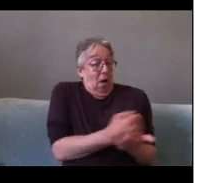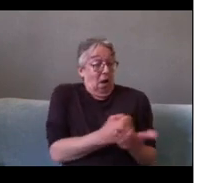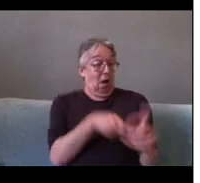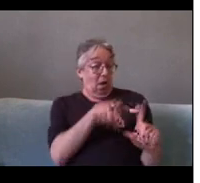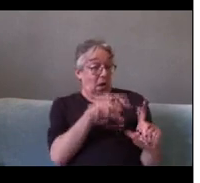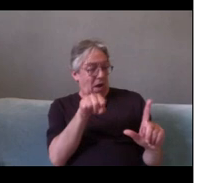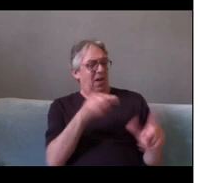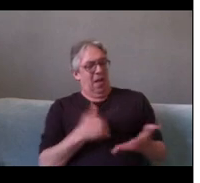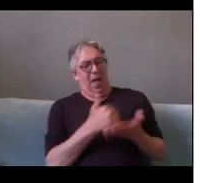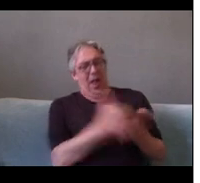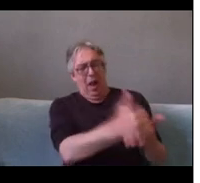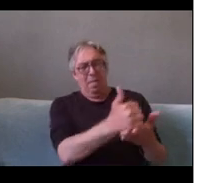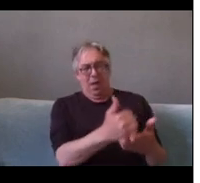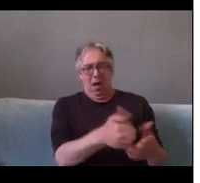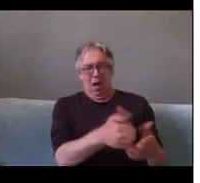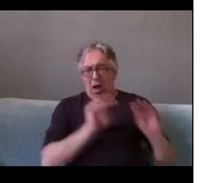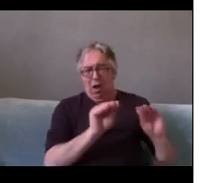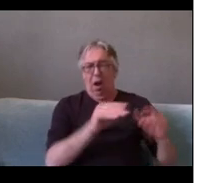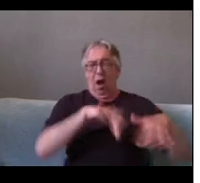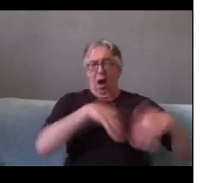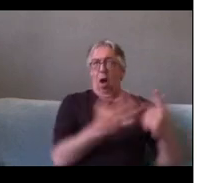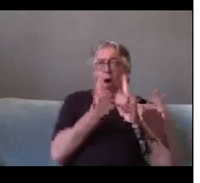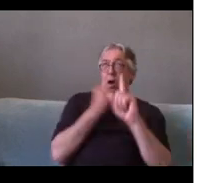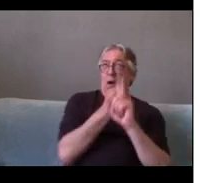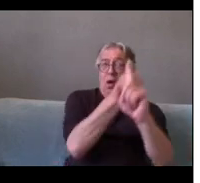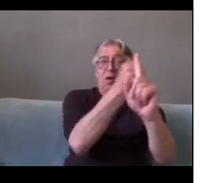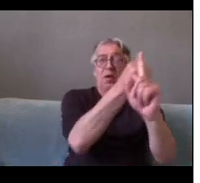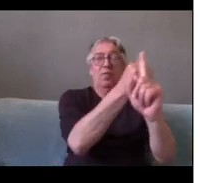on disability employment data and monitoring.